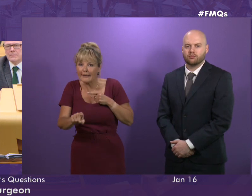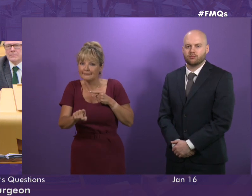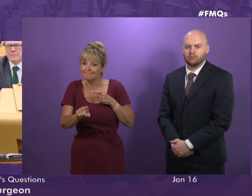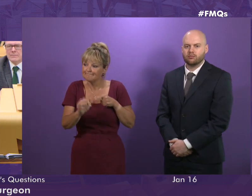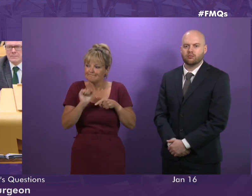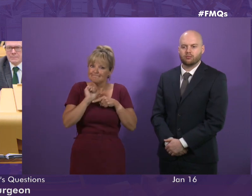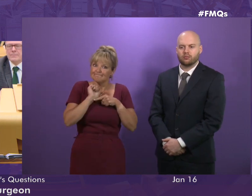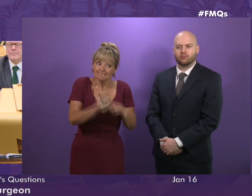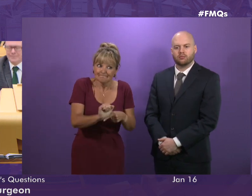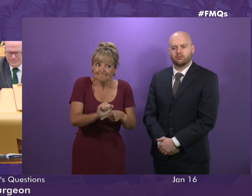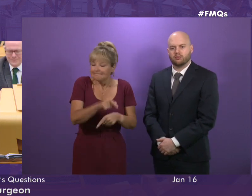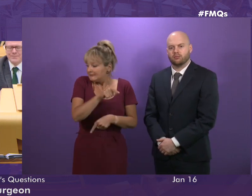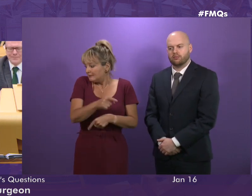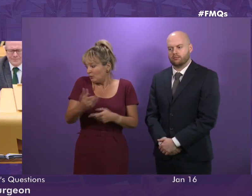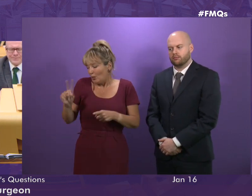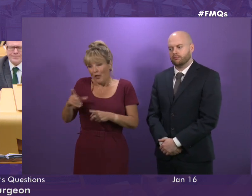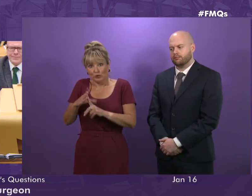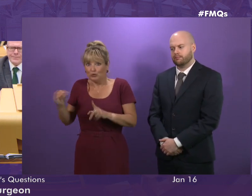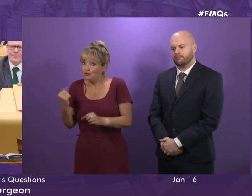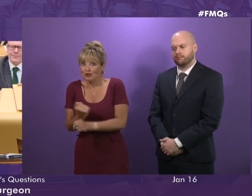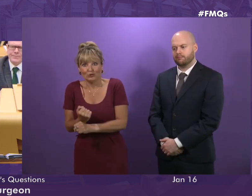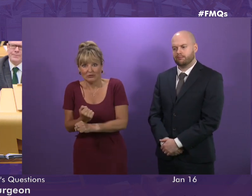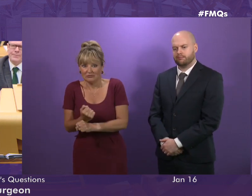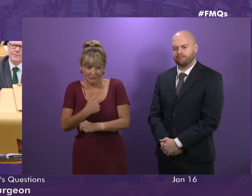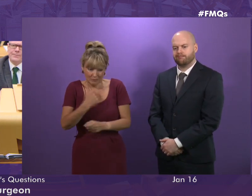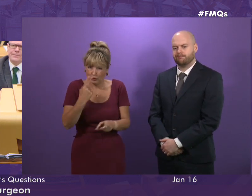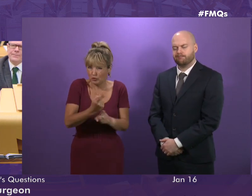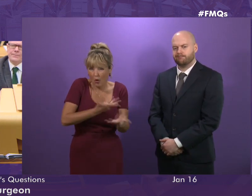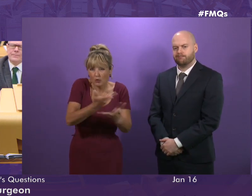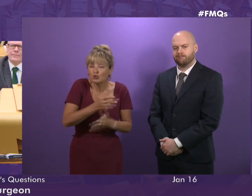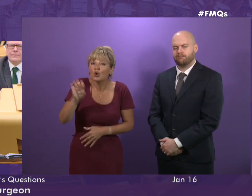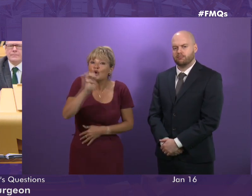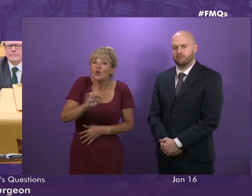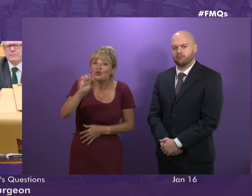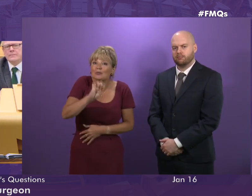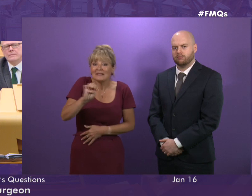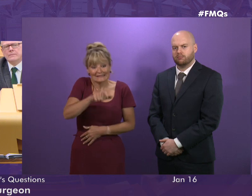utterly shamefully by the United Kingdom Government. We will continue to consider every way in